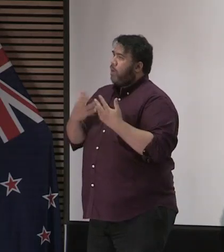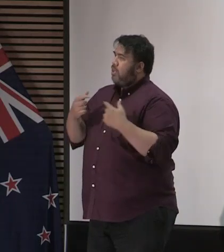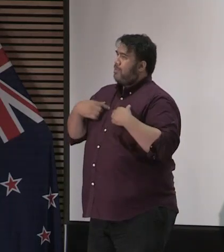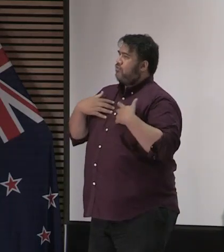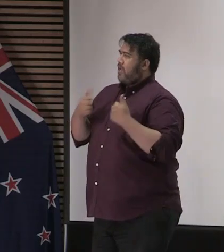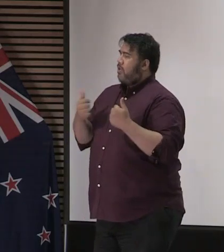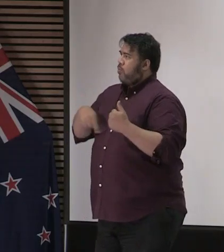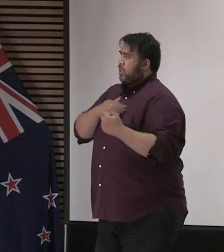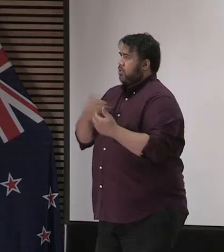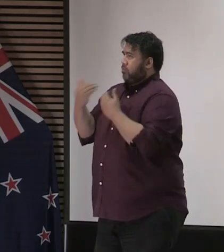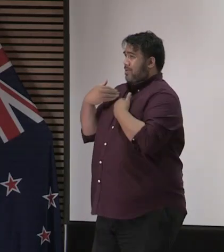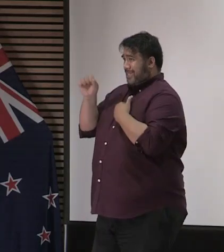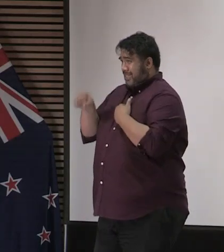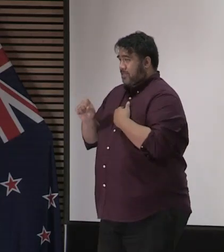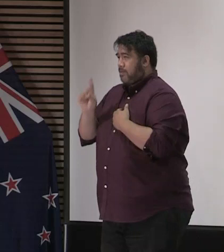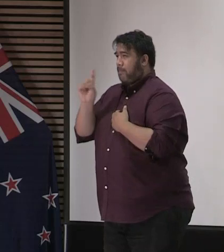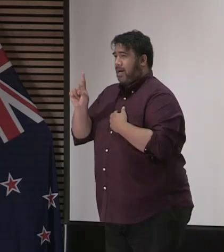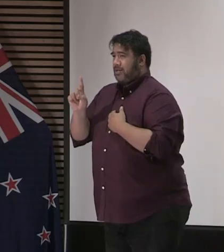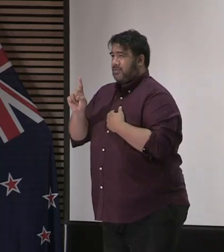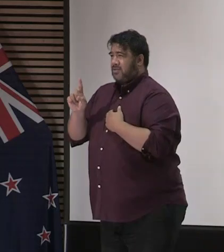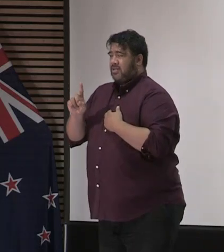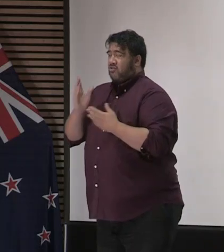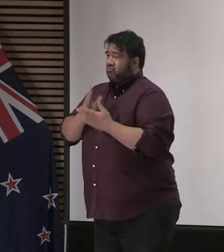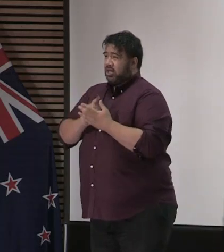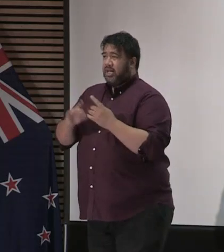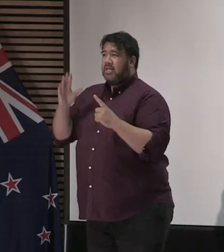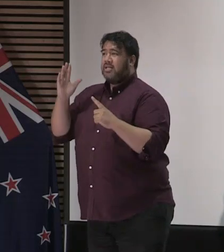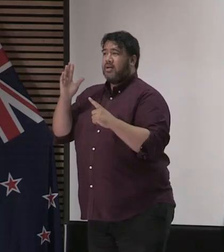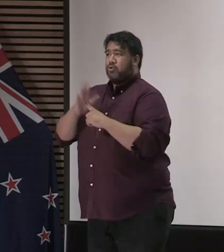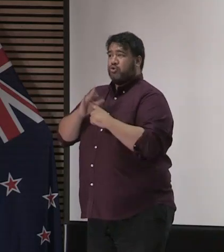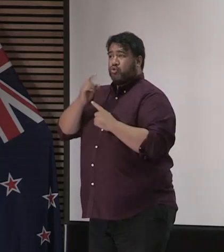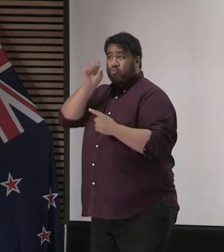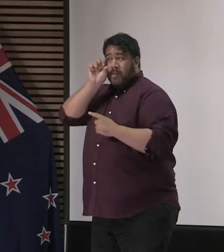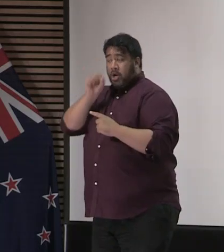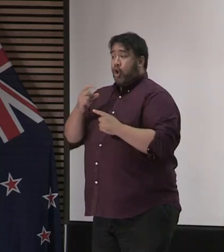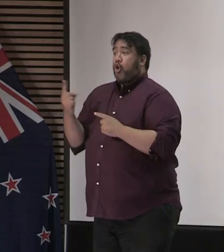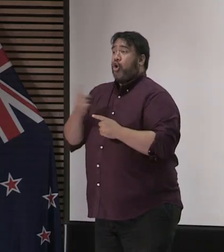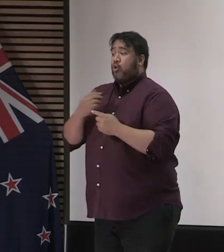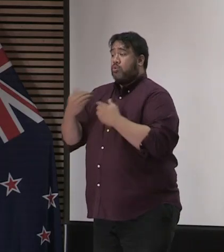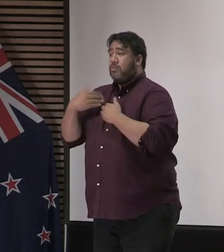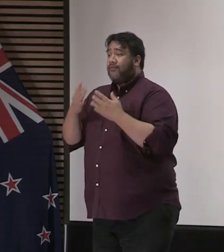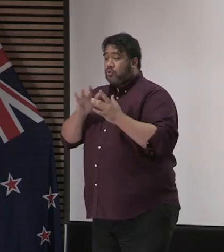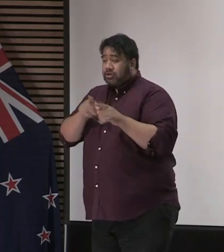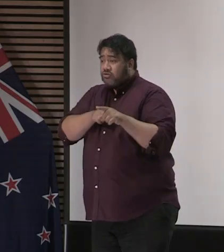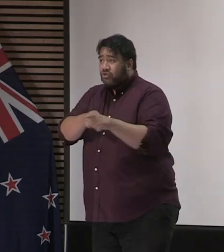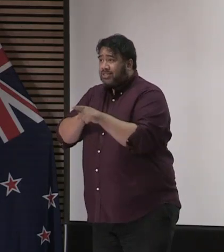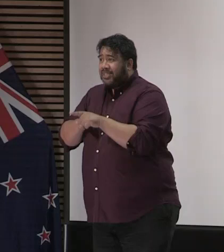critical KPIs? Well, we are well on the way and, again, it's not just the